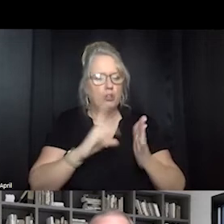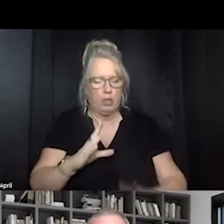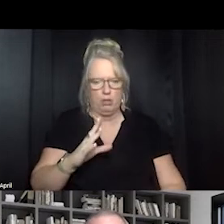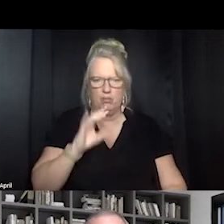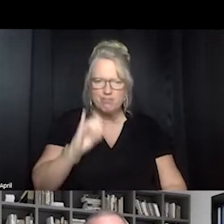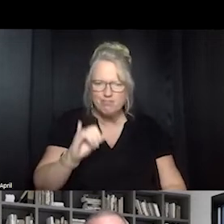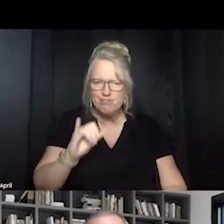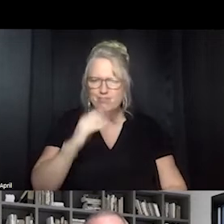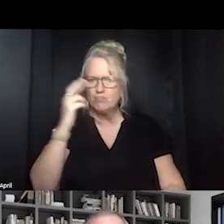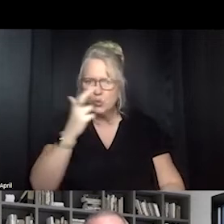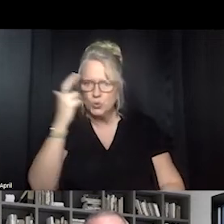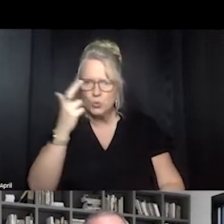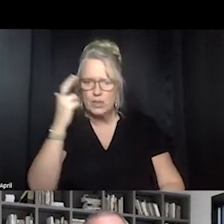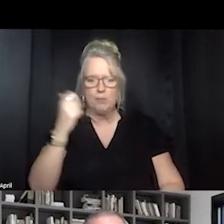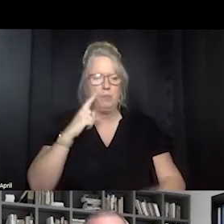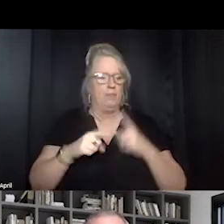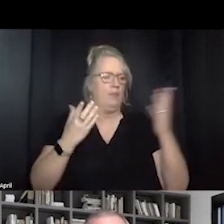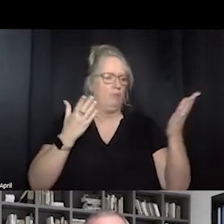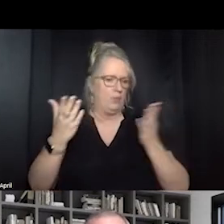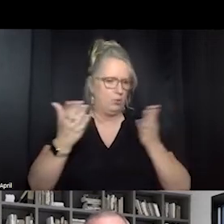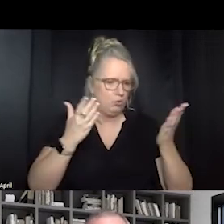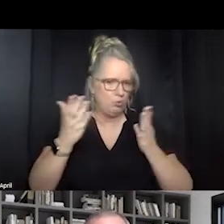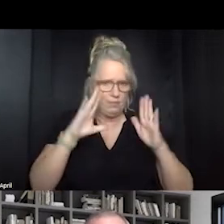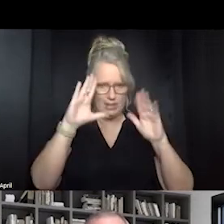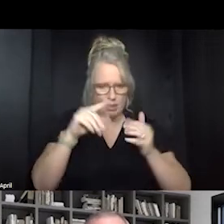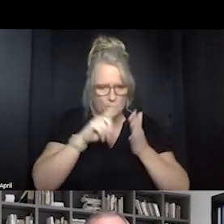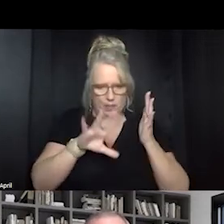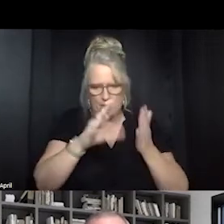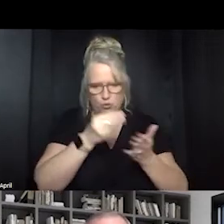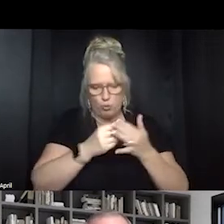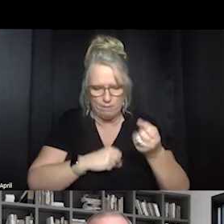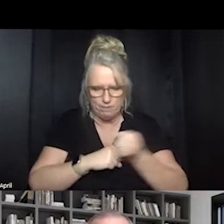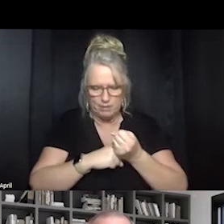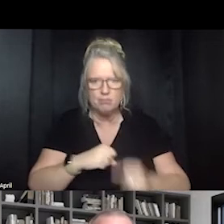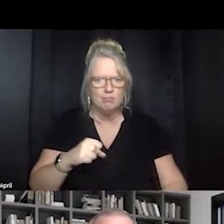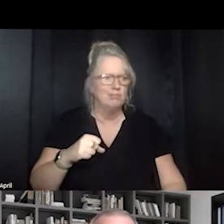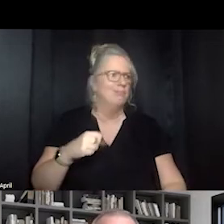THINKING ABOUT THE SERVICE EXPECTATIONS THAT YOU ARE FUNDING. THESE VOLUMES THEY DO